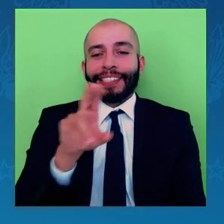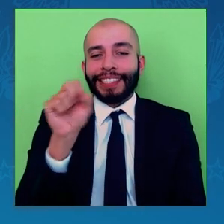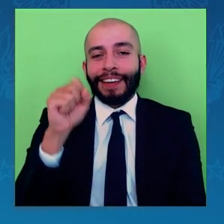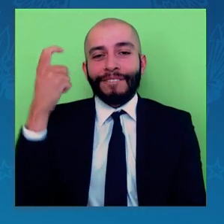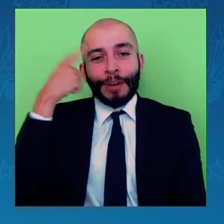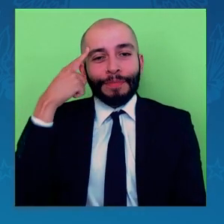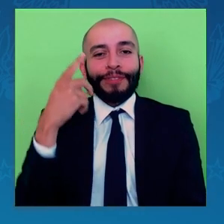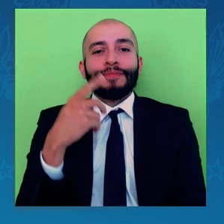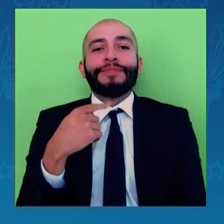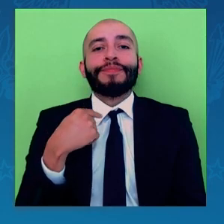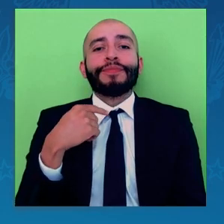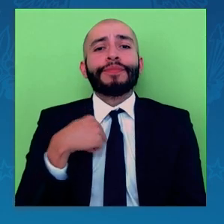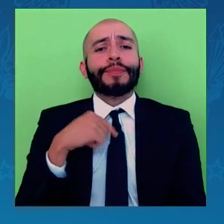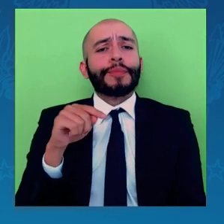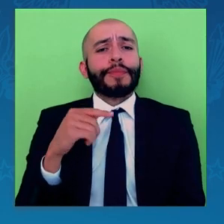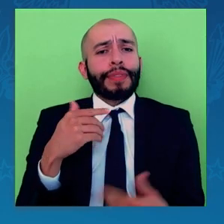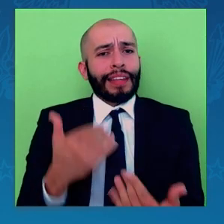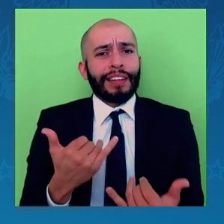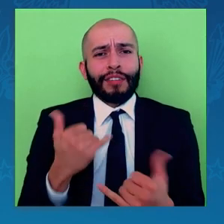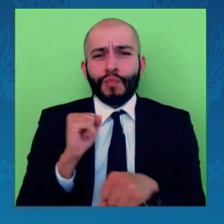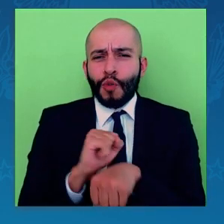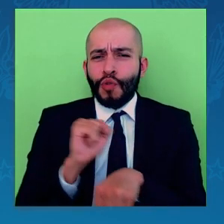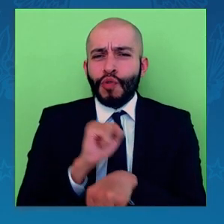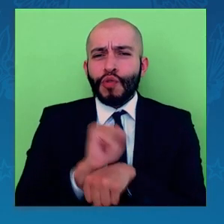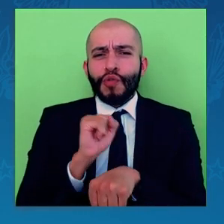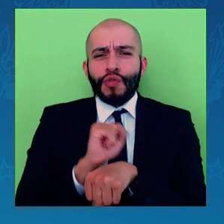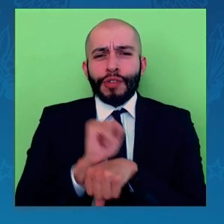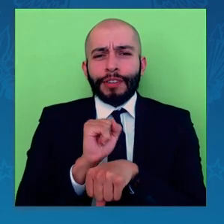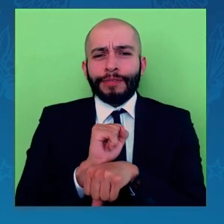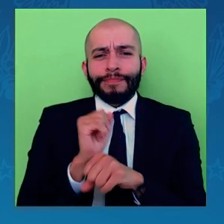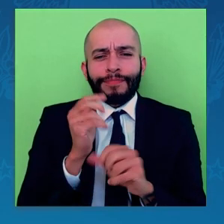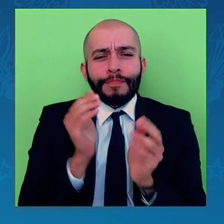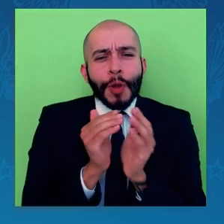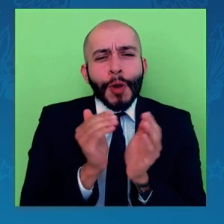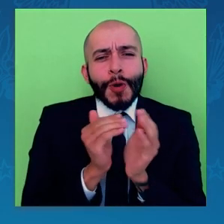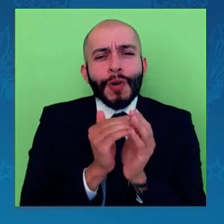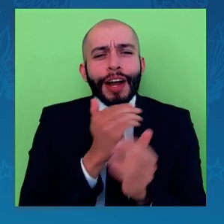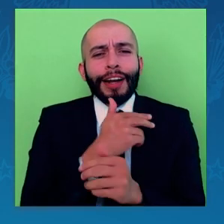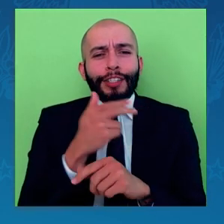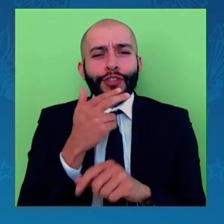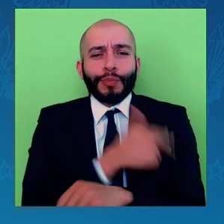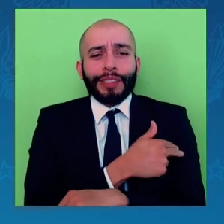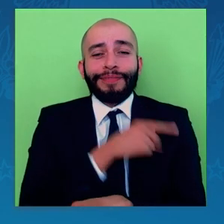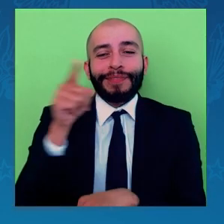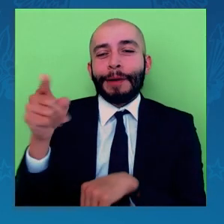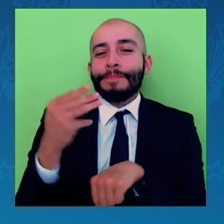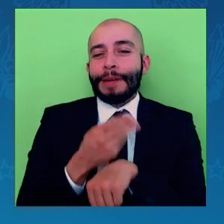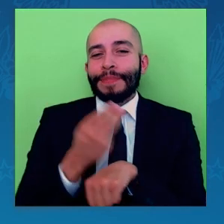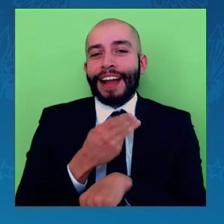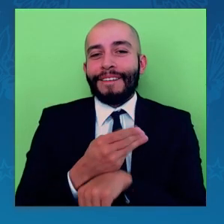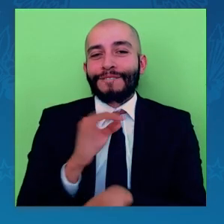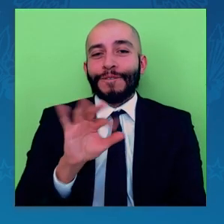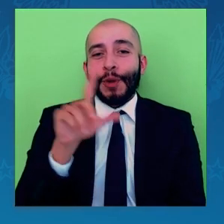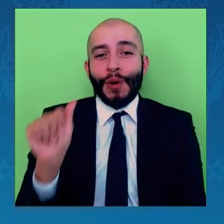in a very small clinic in Miami, Florida. It was a clinic that my mother and father ran then and continue to run to this day.